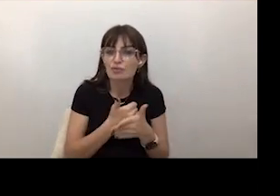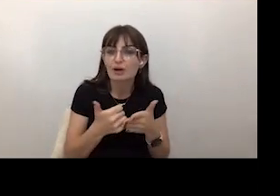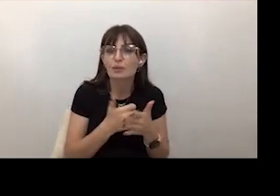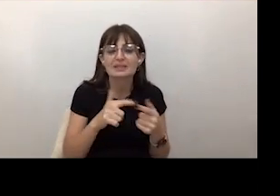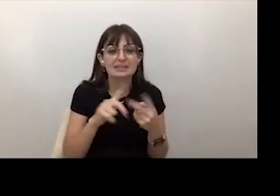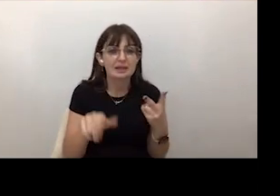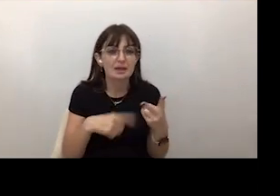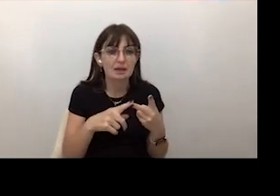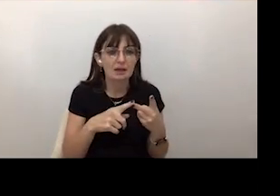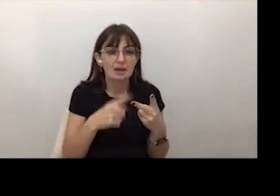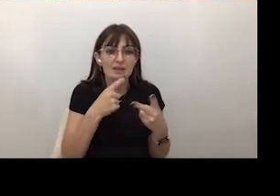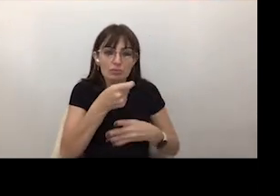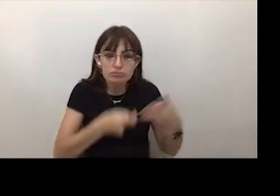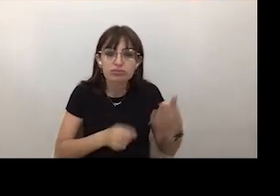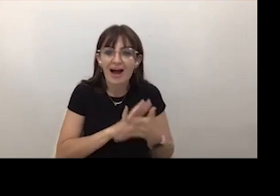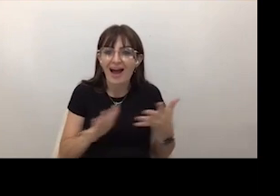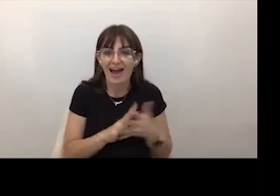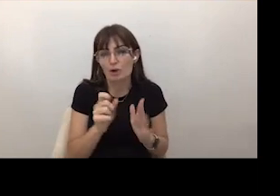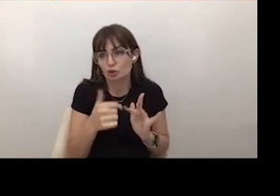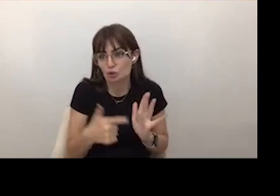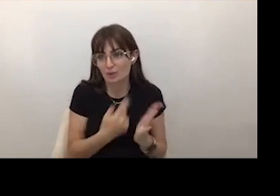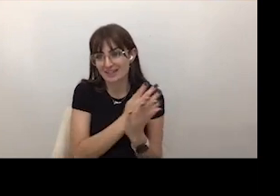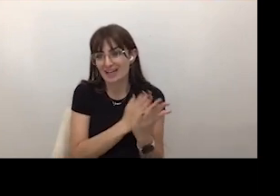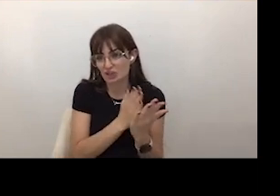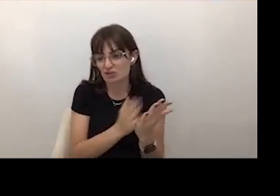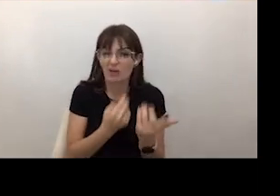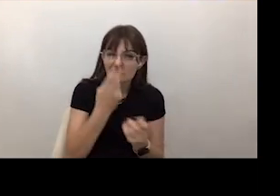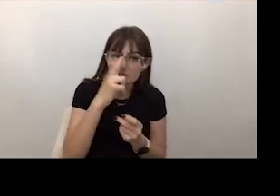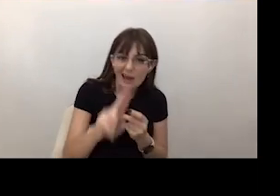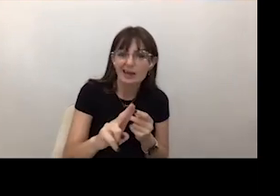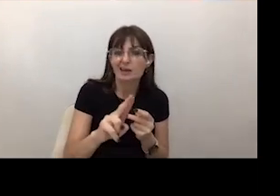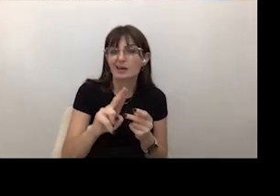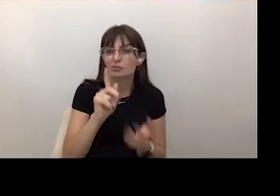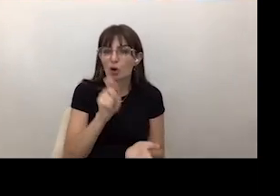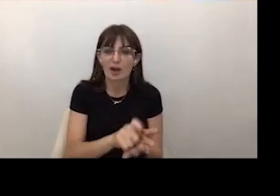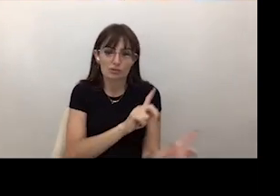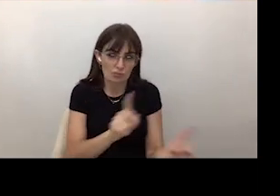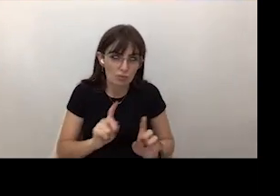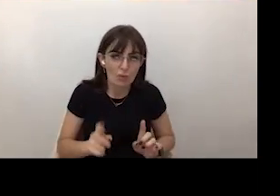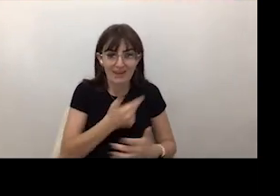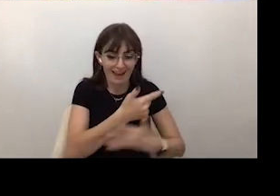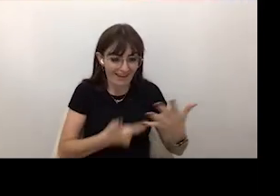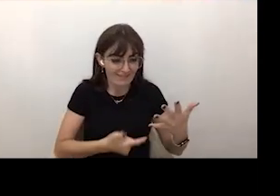And then it tells you how to do each thing. Name, donations. Everything that is on the slide, I have